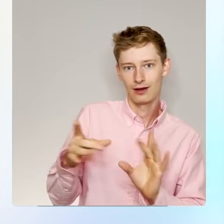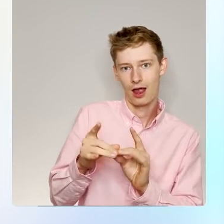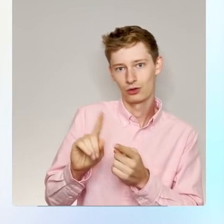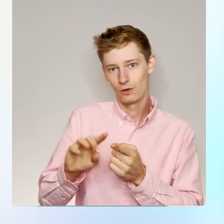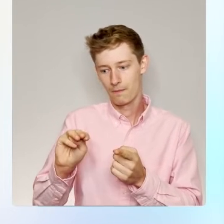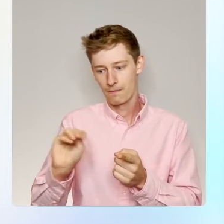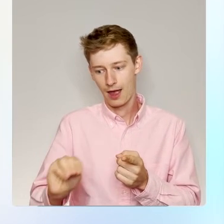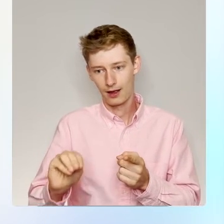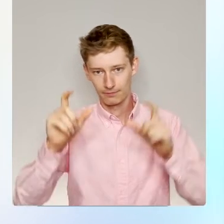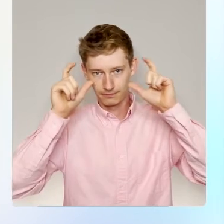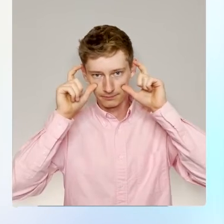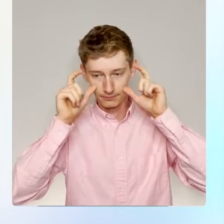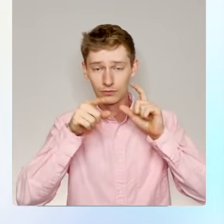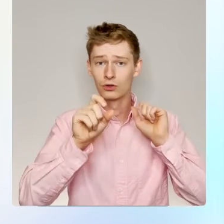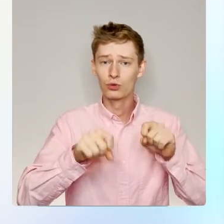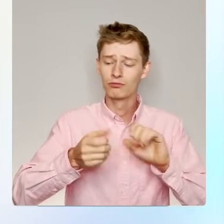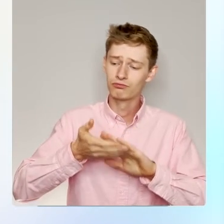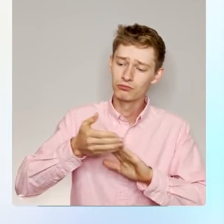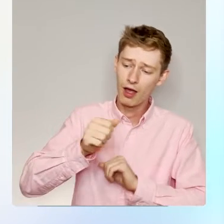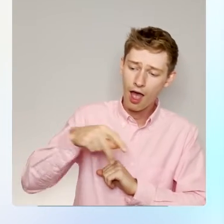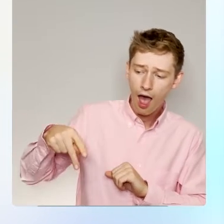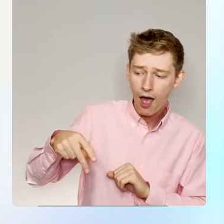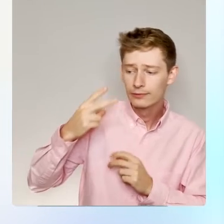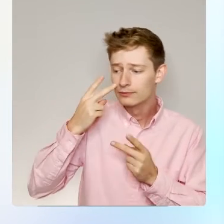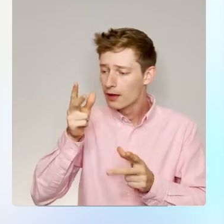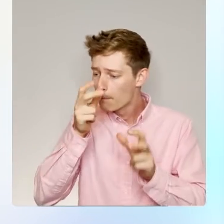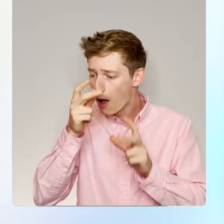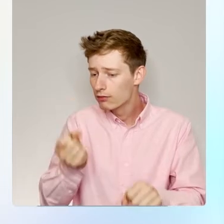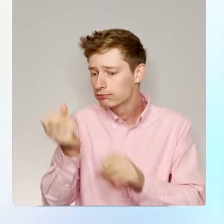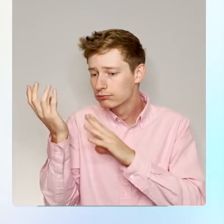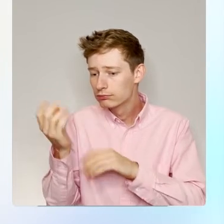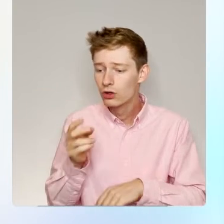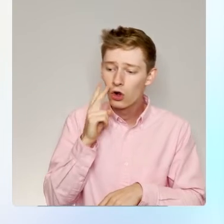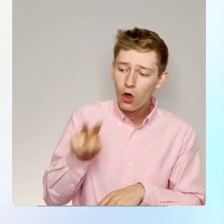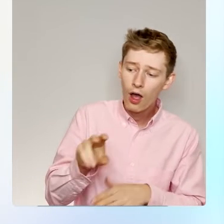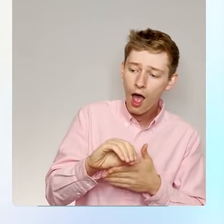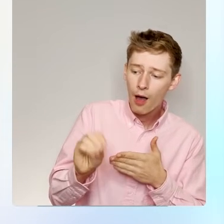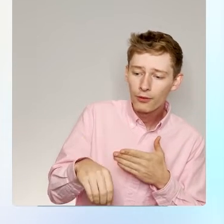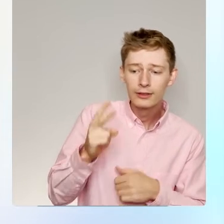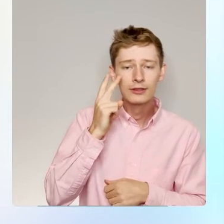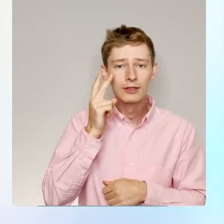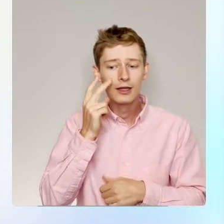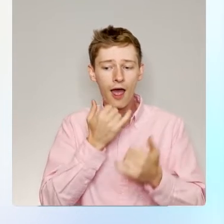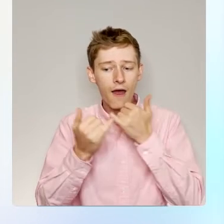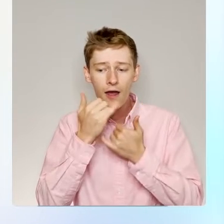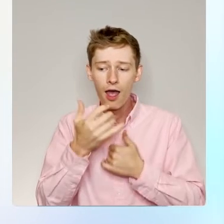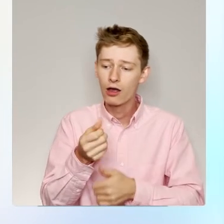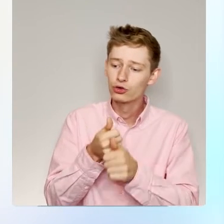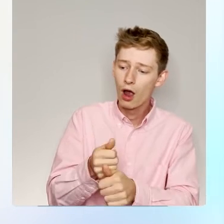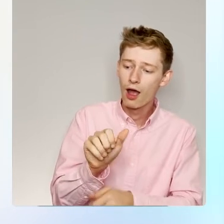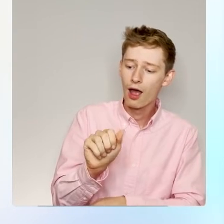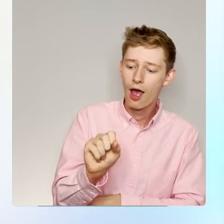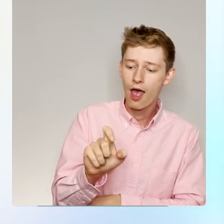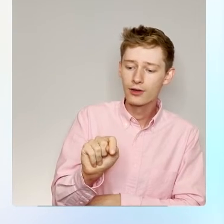and find targets for optimization. You can see here how I recorded a few seconds of data from Project Flowerbed, and now I can click into a frame